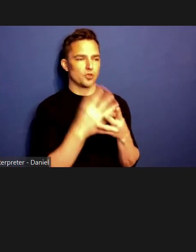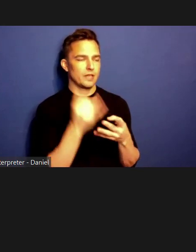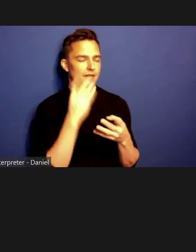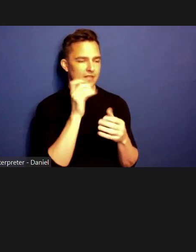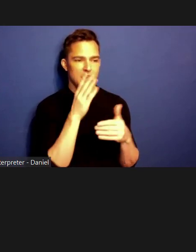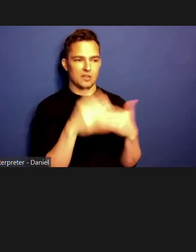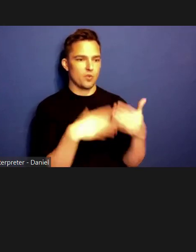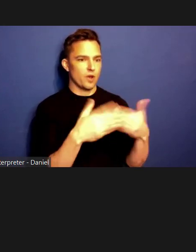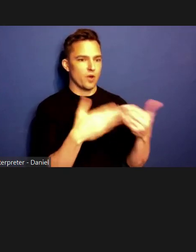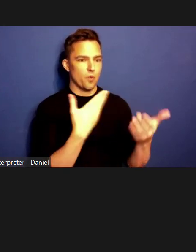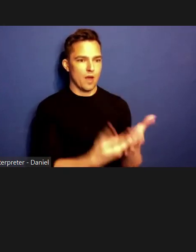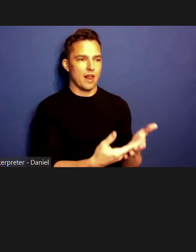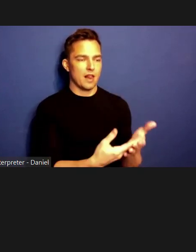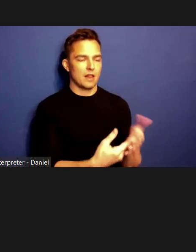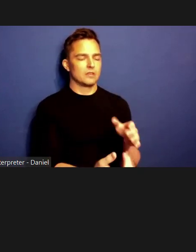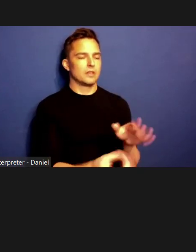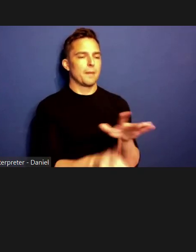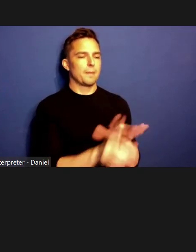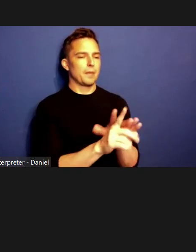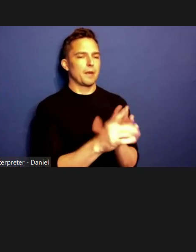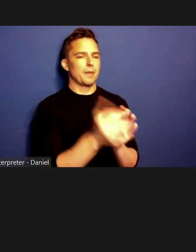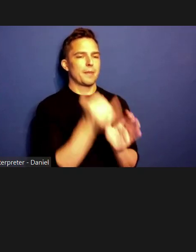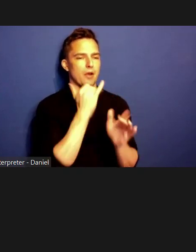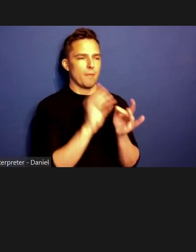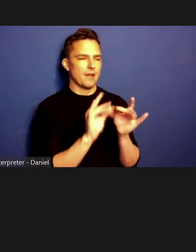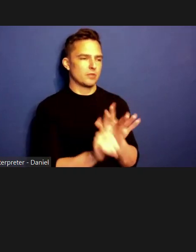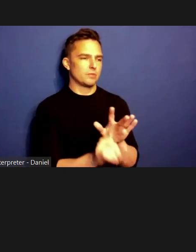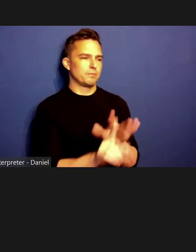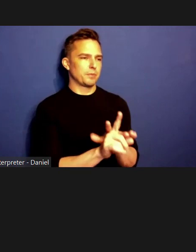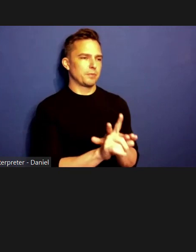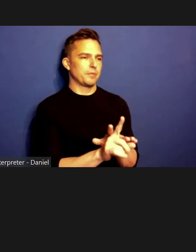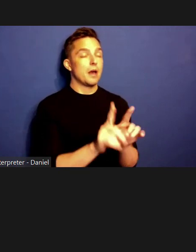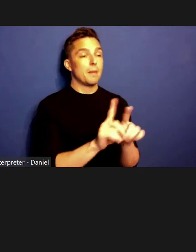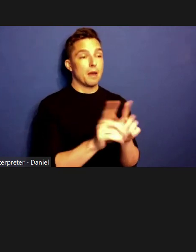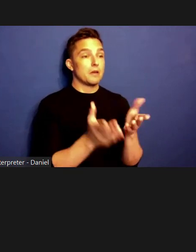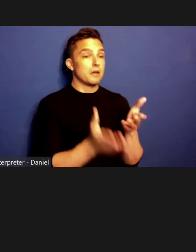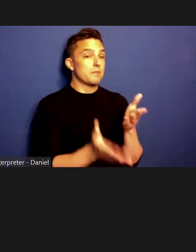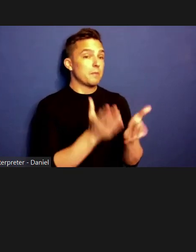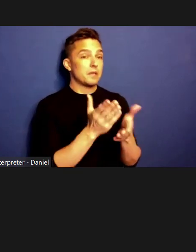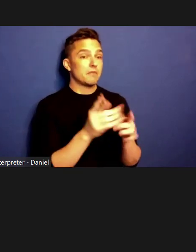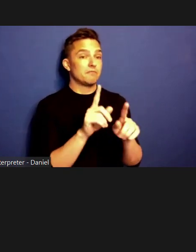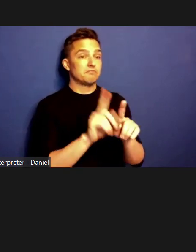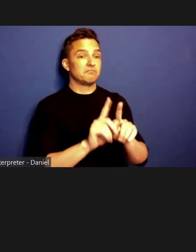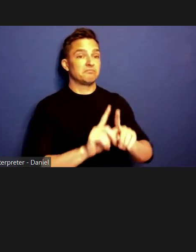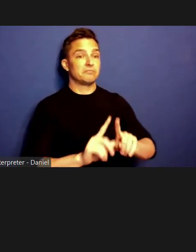While there may be various error messages that come up, the response